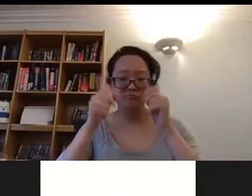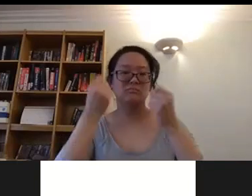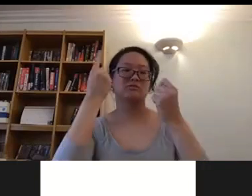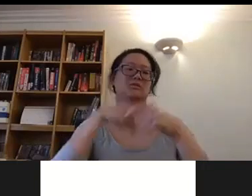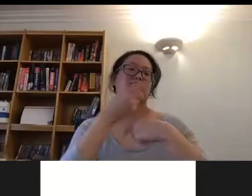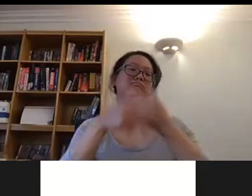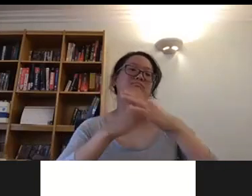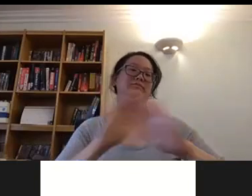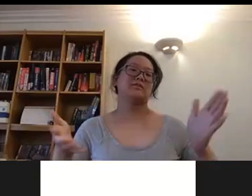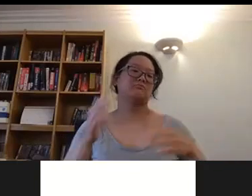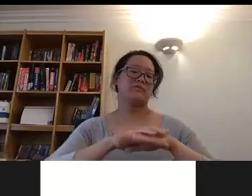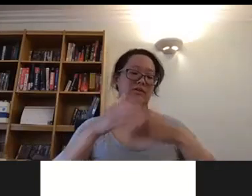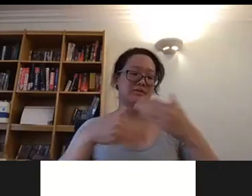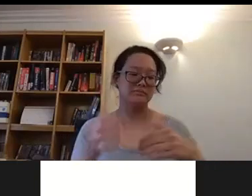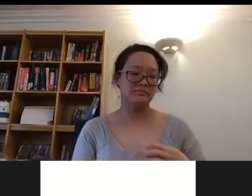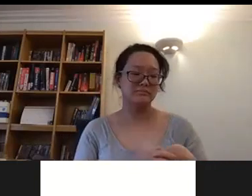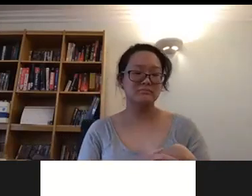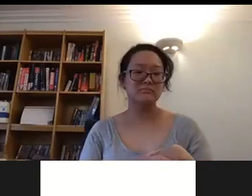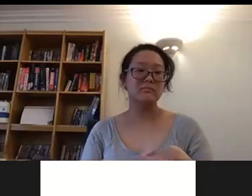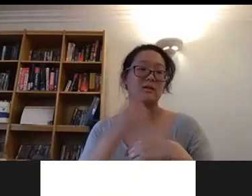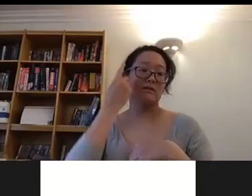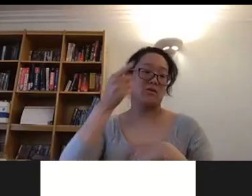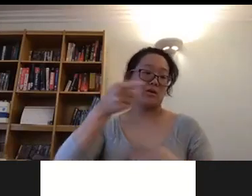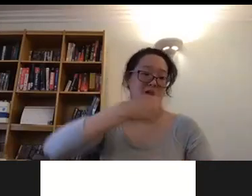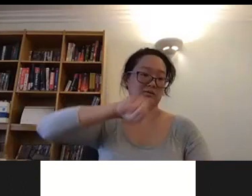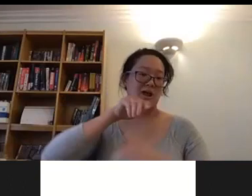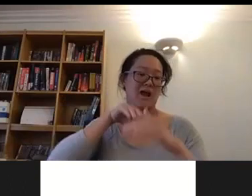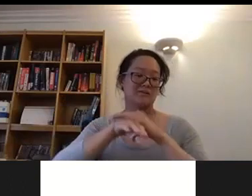you wouldn't have to search as hard to get the information.